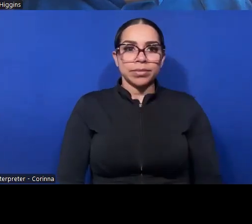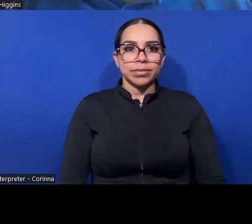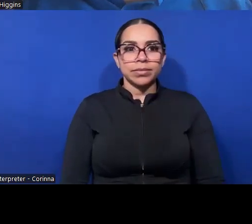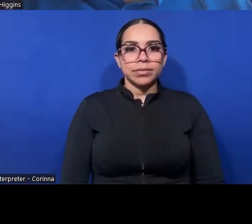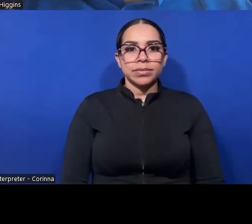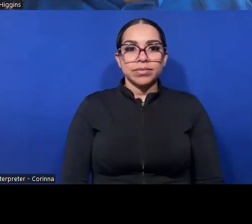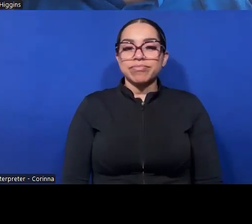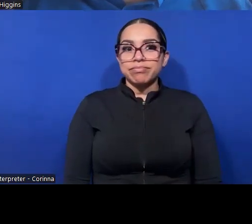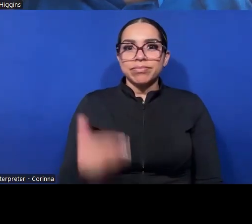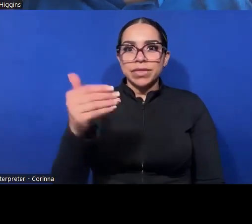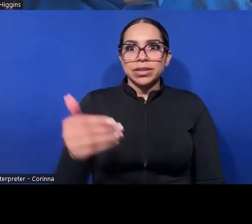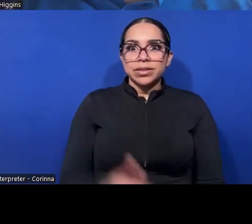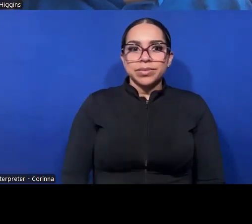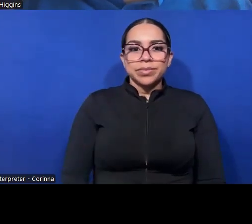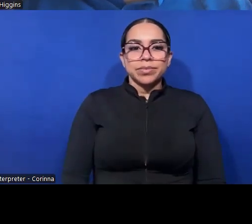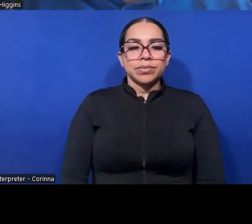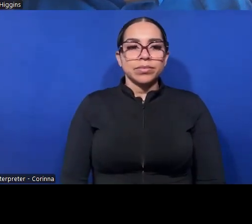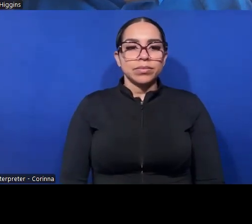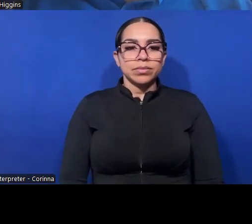Next slide please.